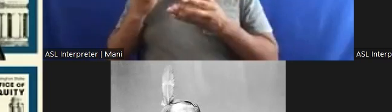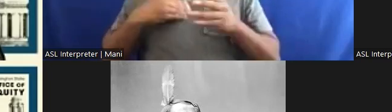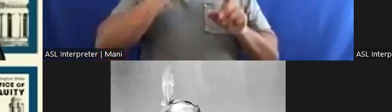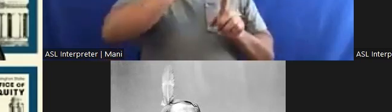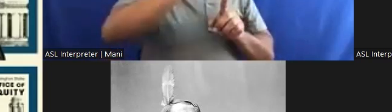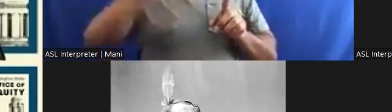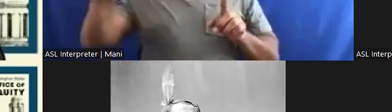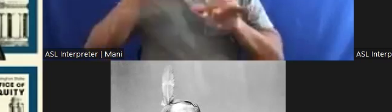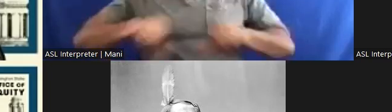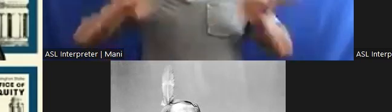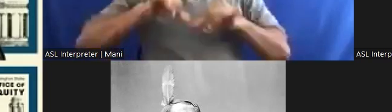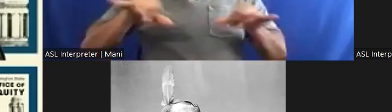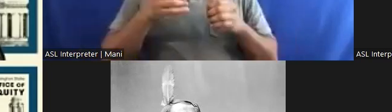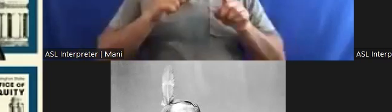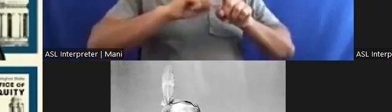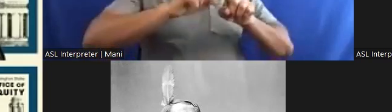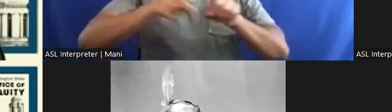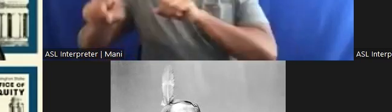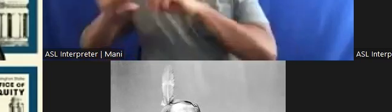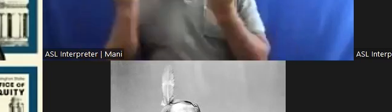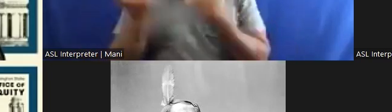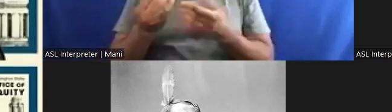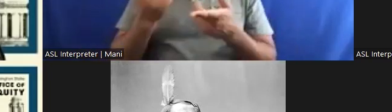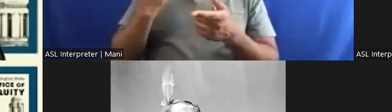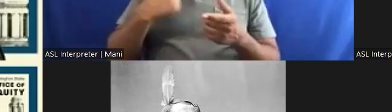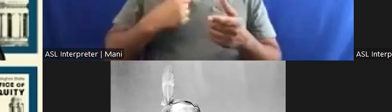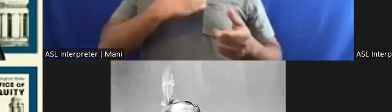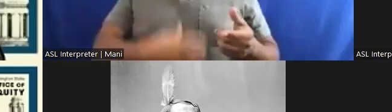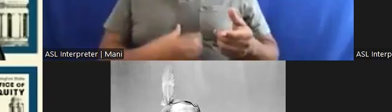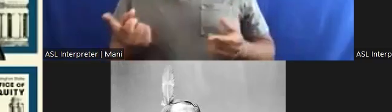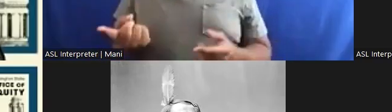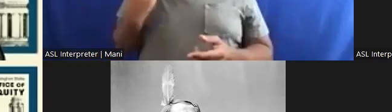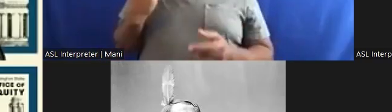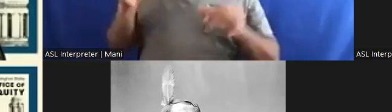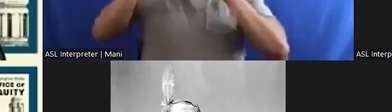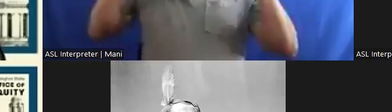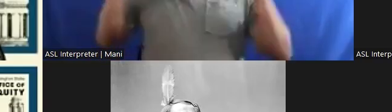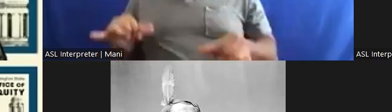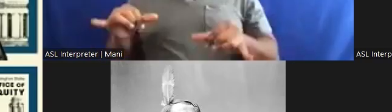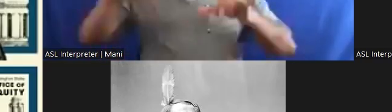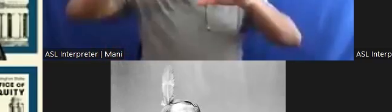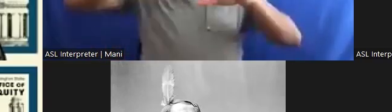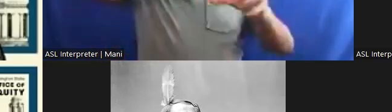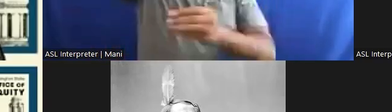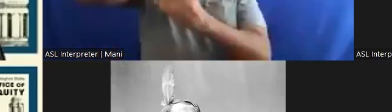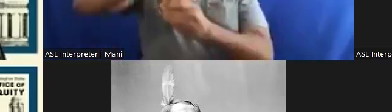like universal standard system, but maybe systems that talk to one another.